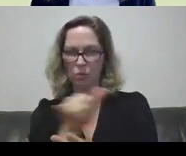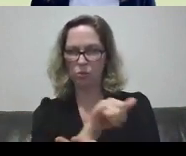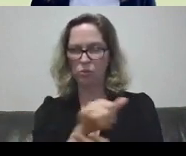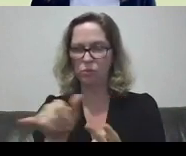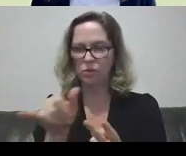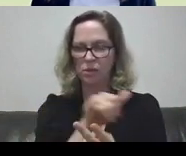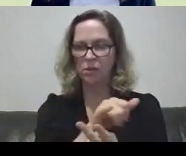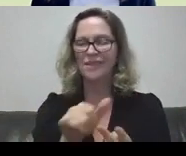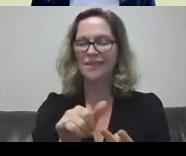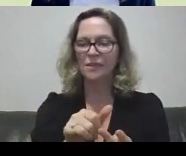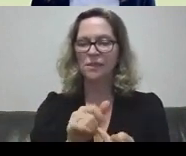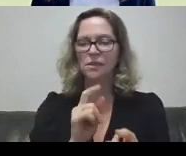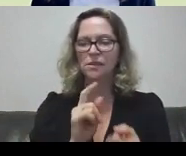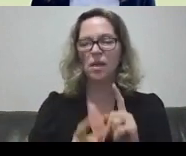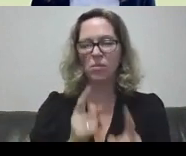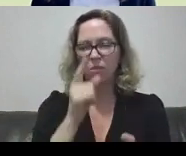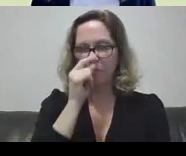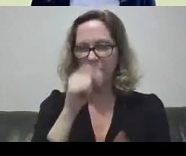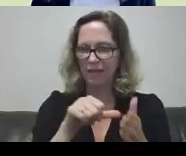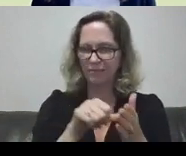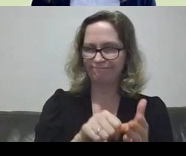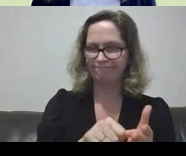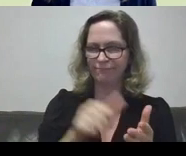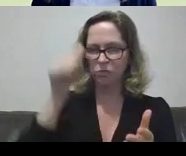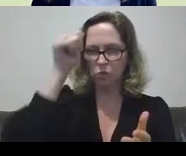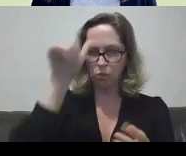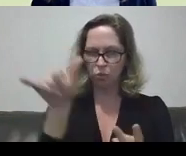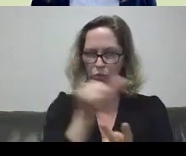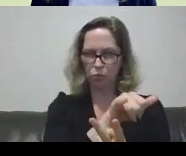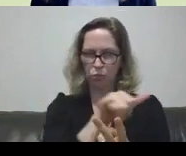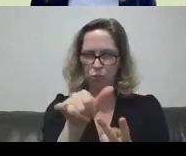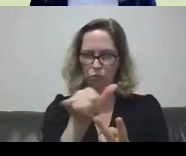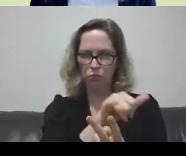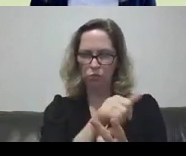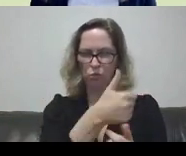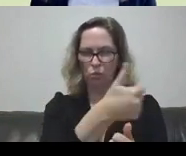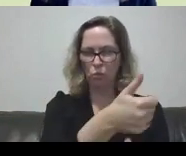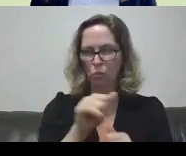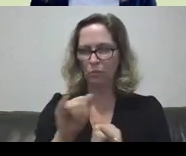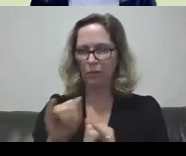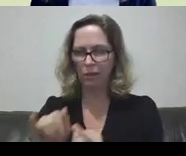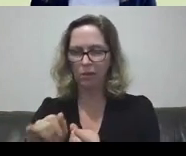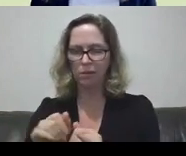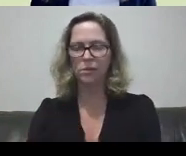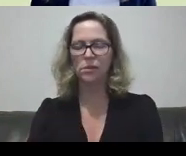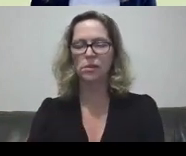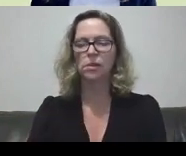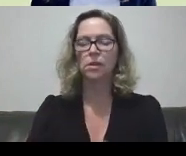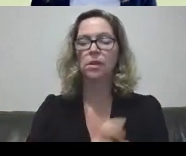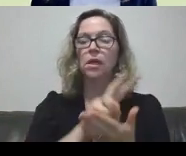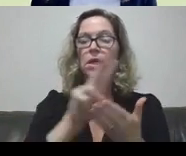a little bit challenging at times so the NDIS code of conduct